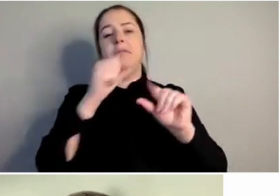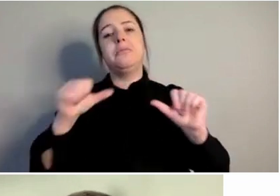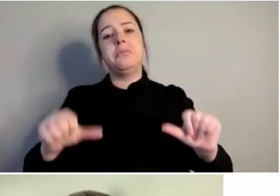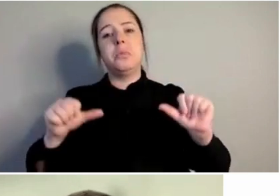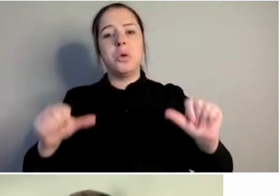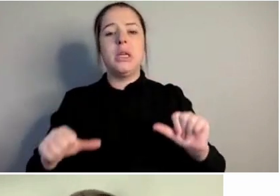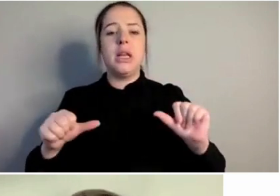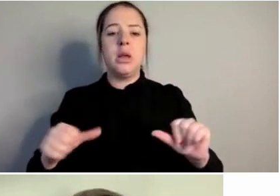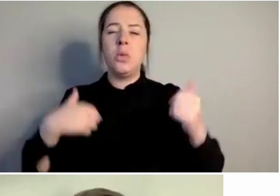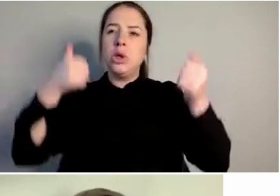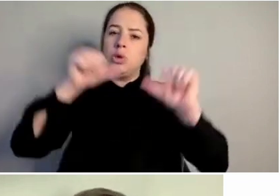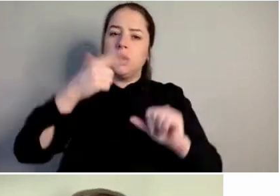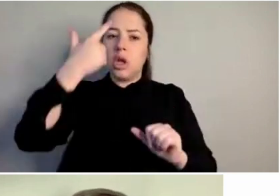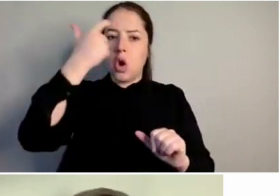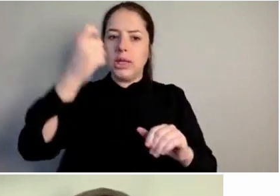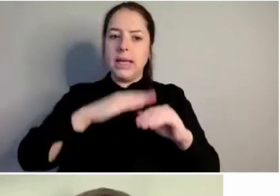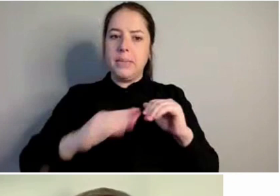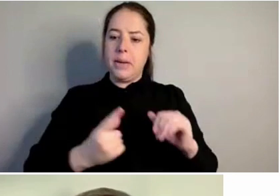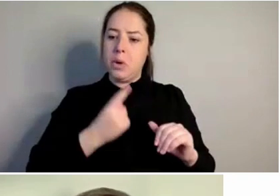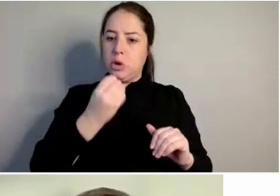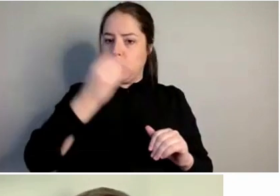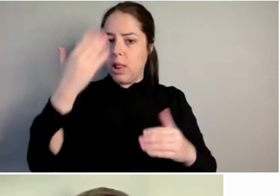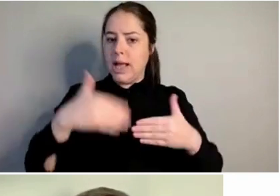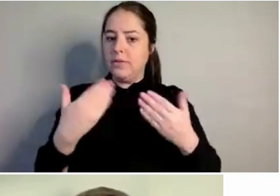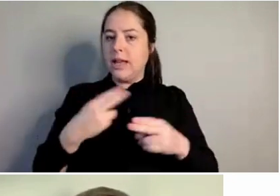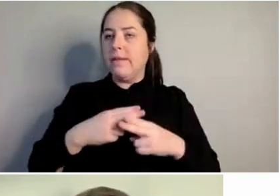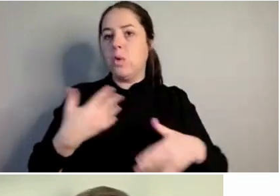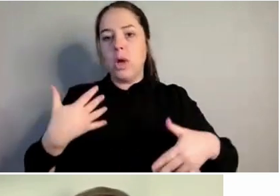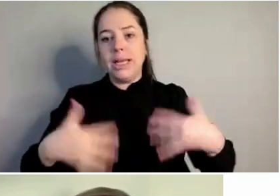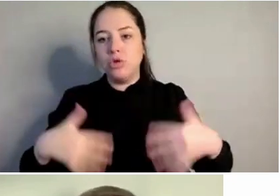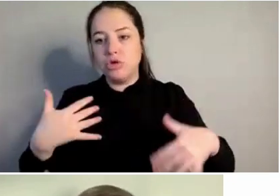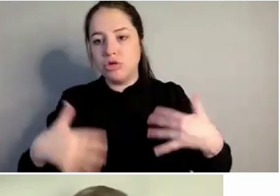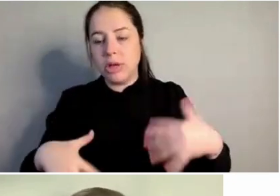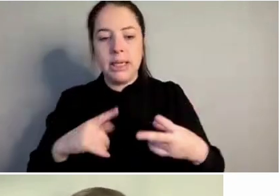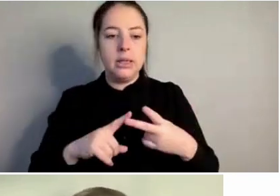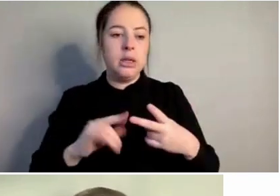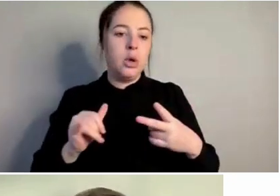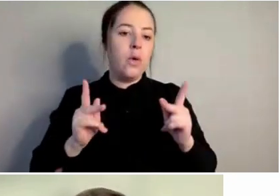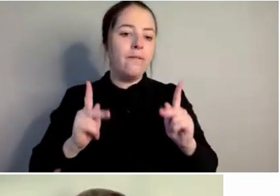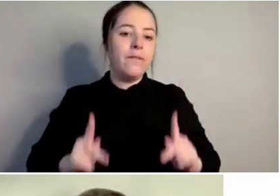that you can take a personal leave day for an injury or a physical challenge.